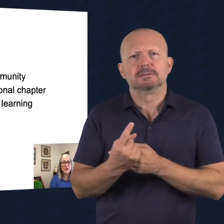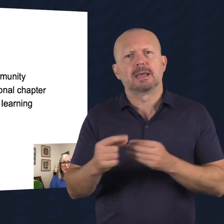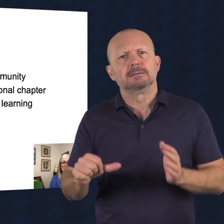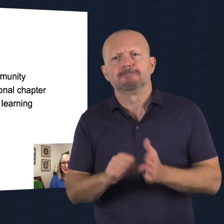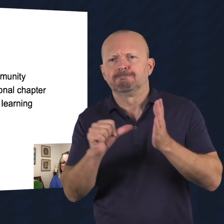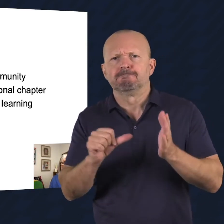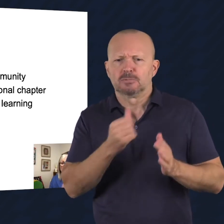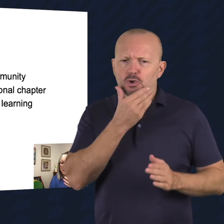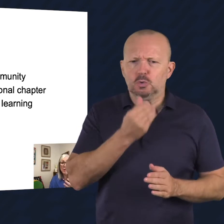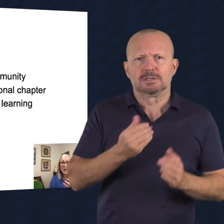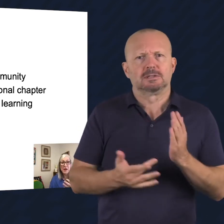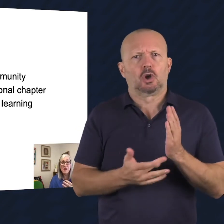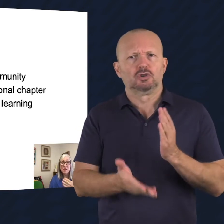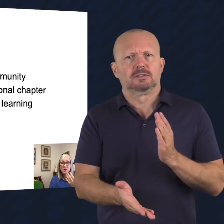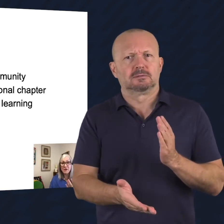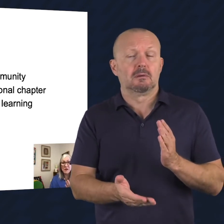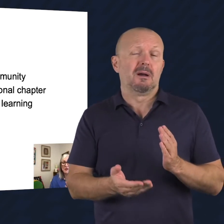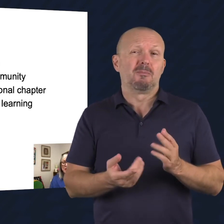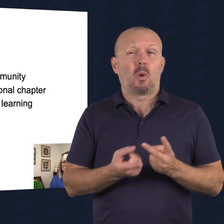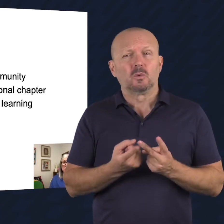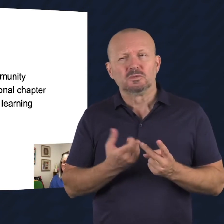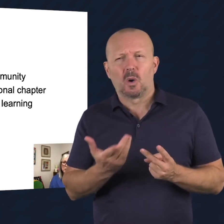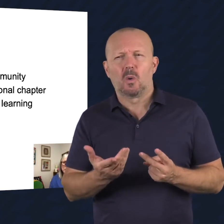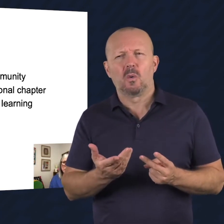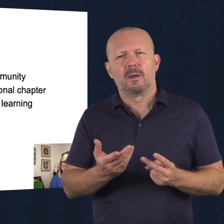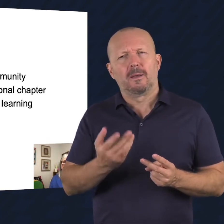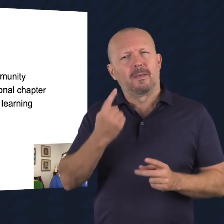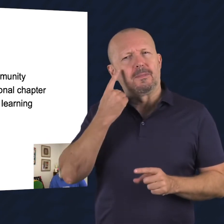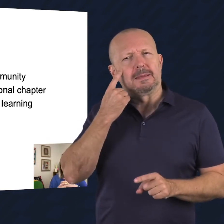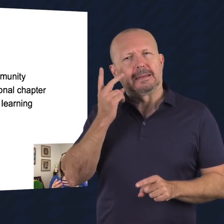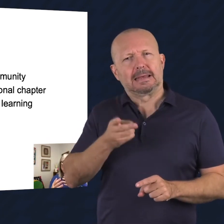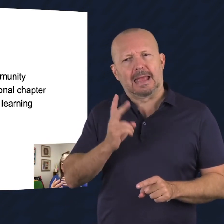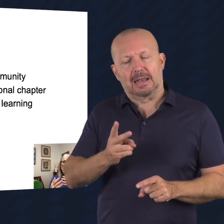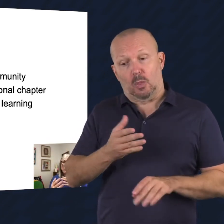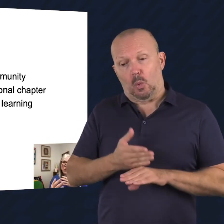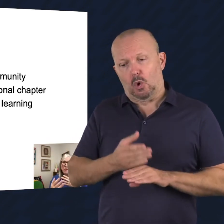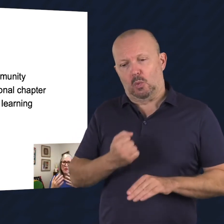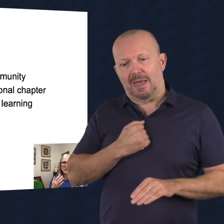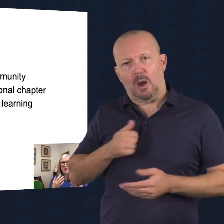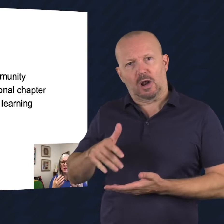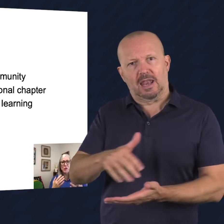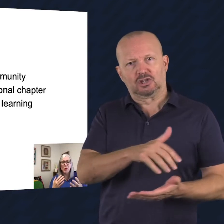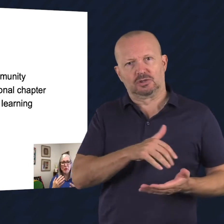that are coming up and the use of these technologies, but also that revisiting the work with our